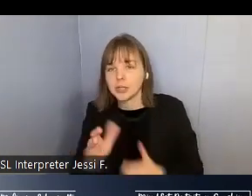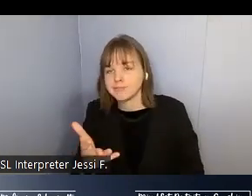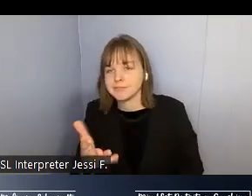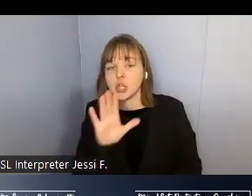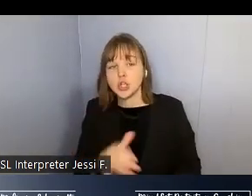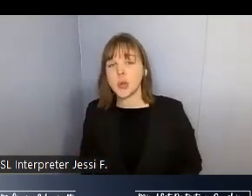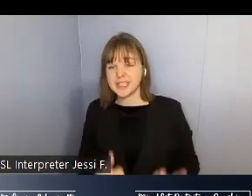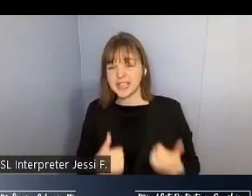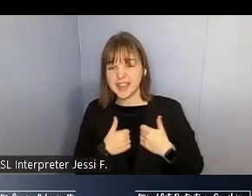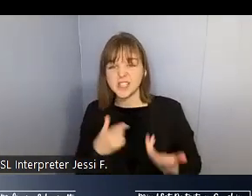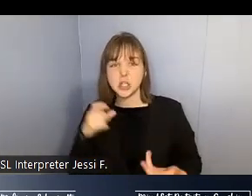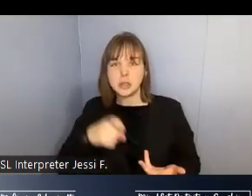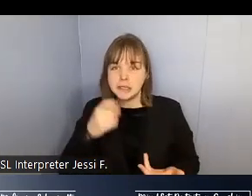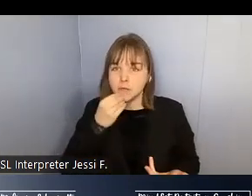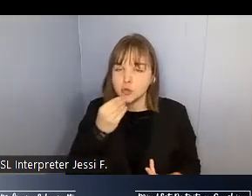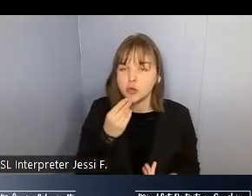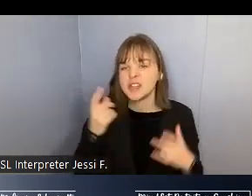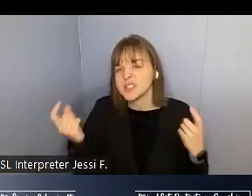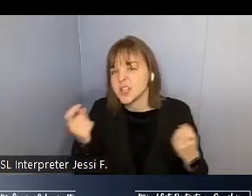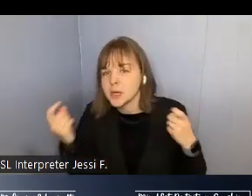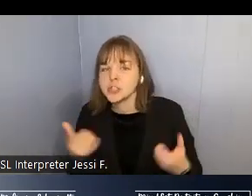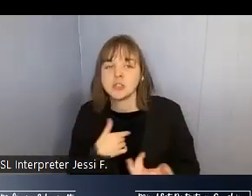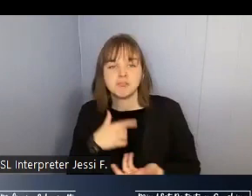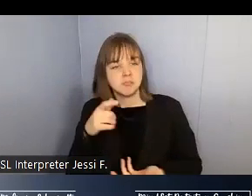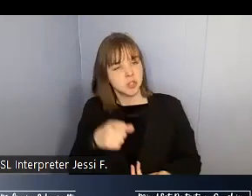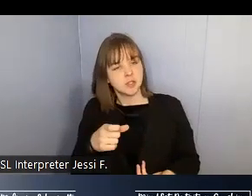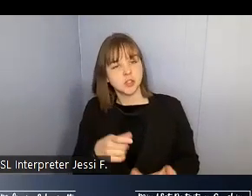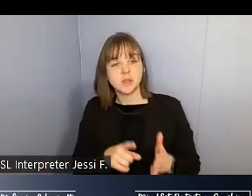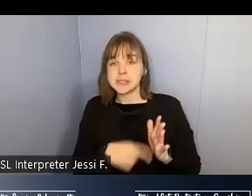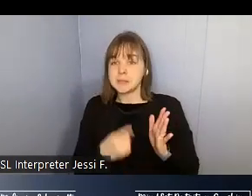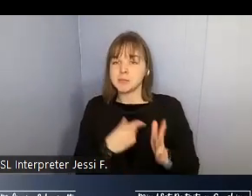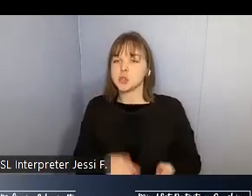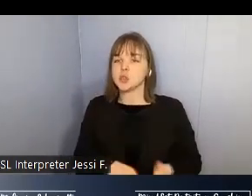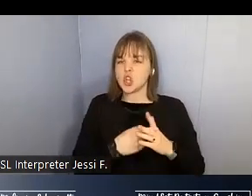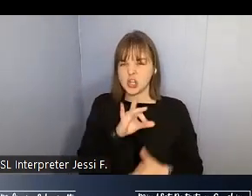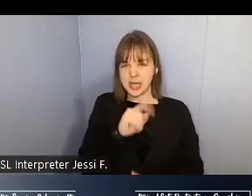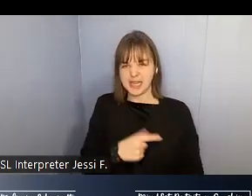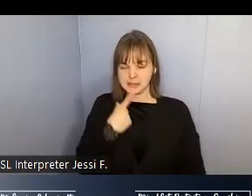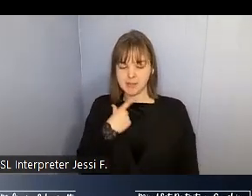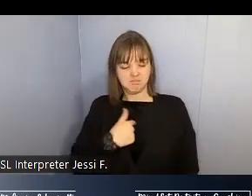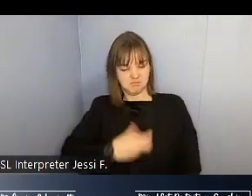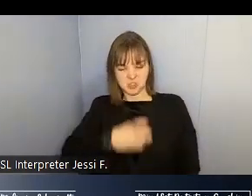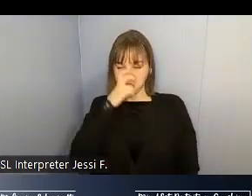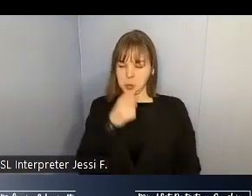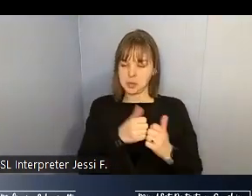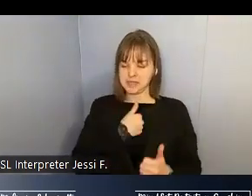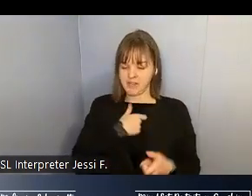So you start with the reins really, really tight. And then over time, because of deprivation and restriction, you start to loosen the reins.